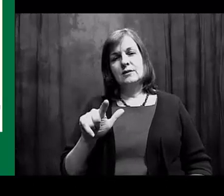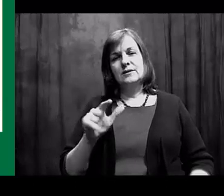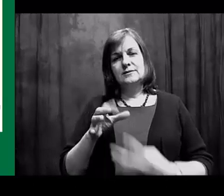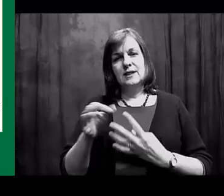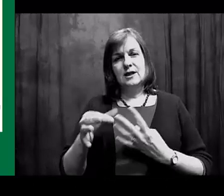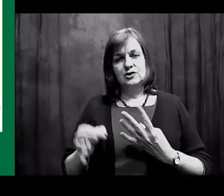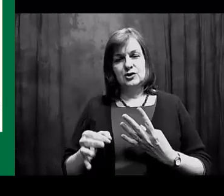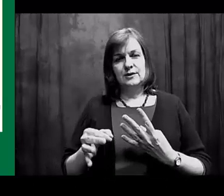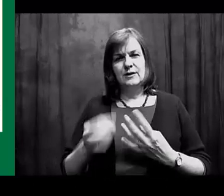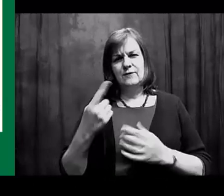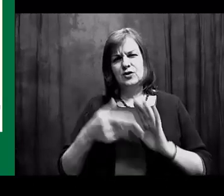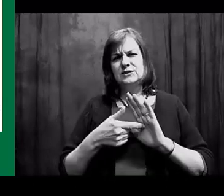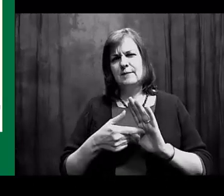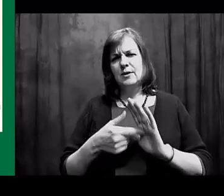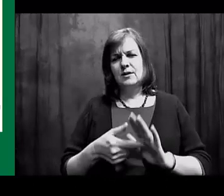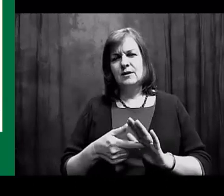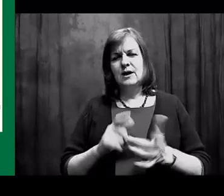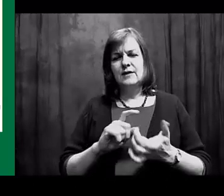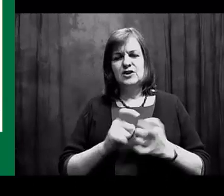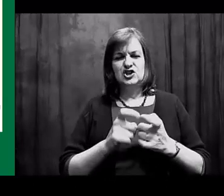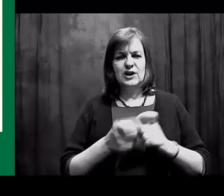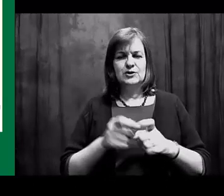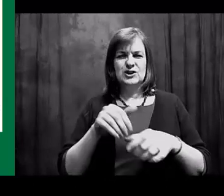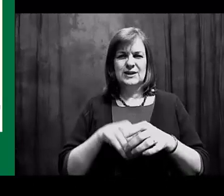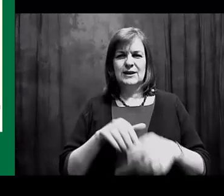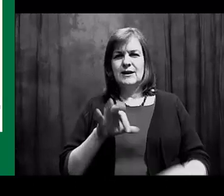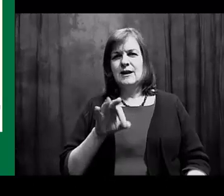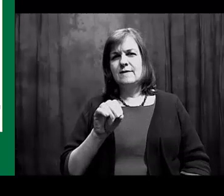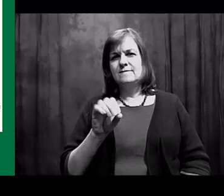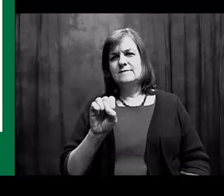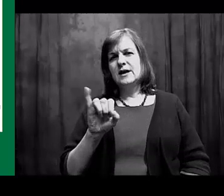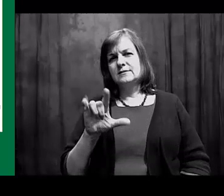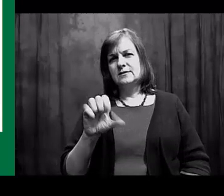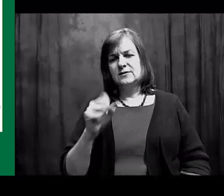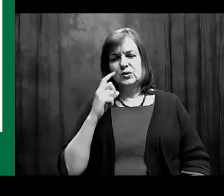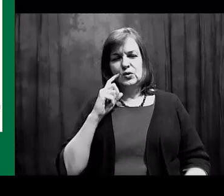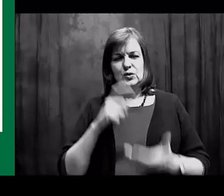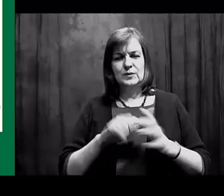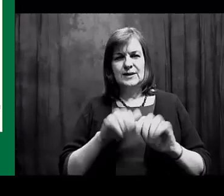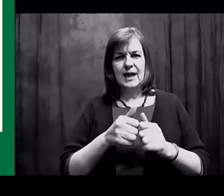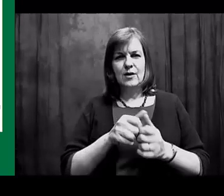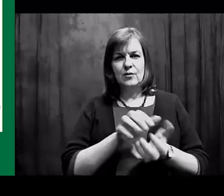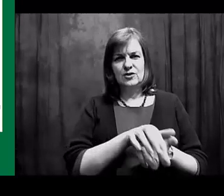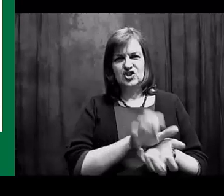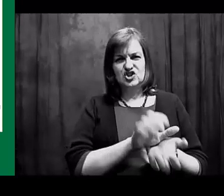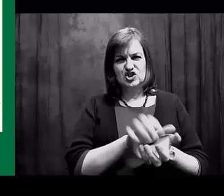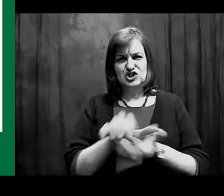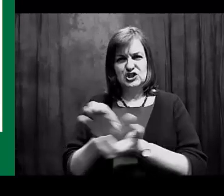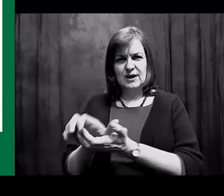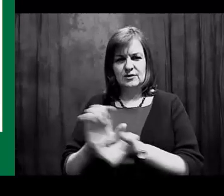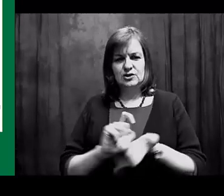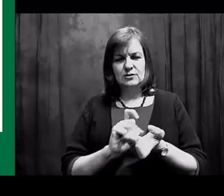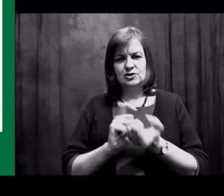they were looking at the changes in the fossil record so how the shells changed over time